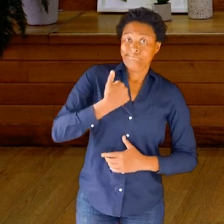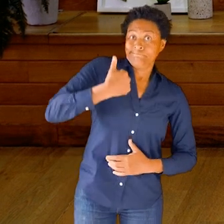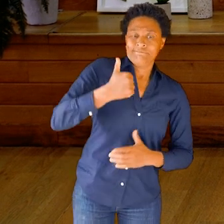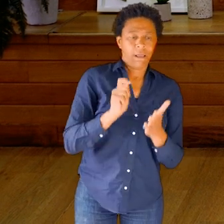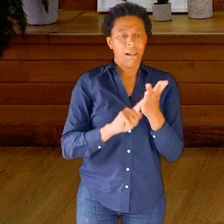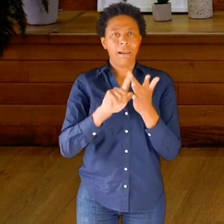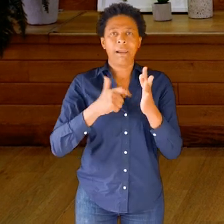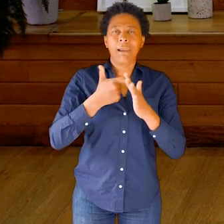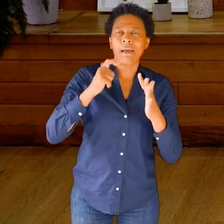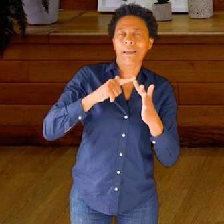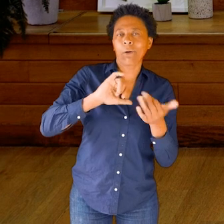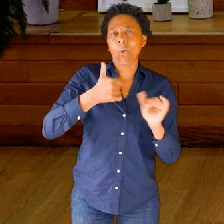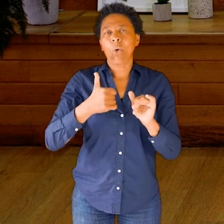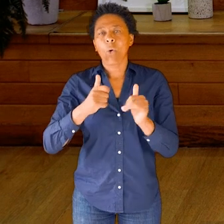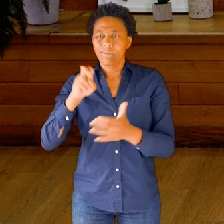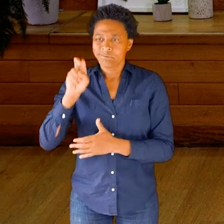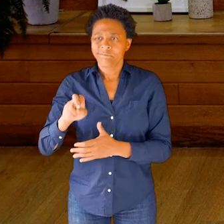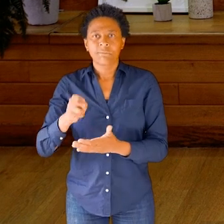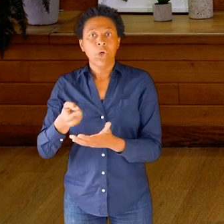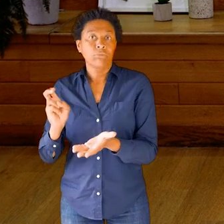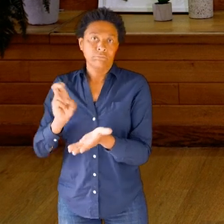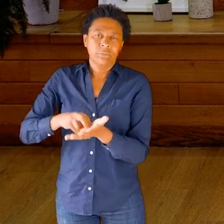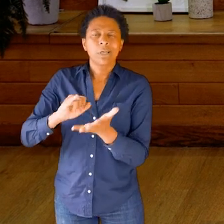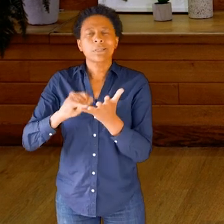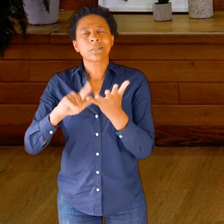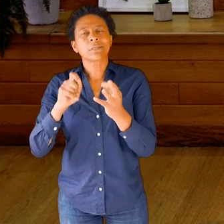You can also hit subscribe in the same place.